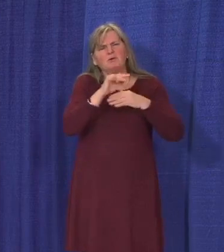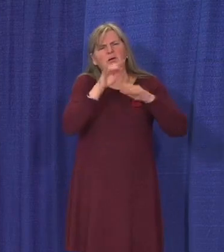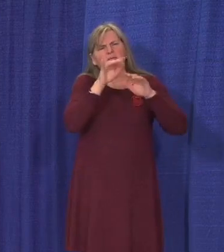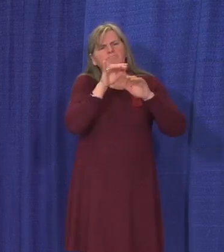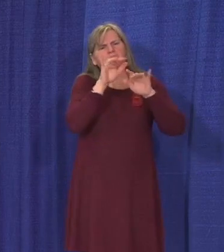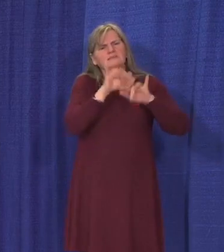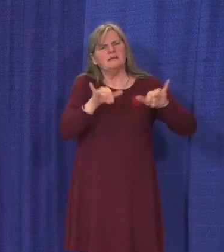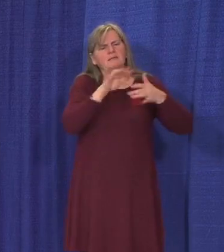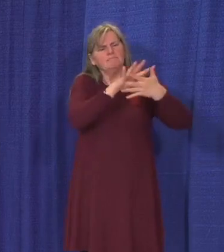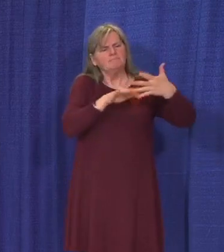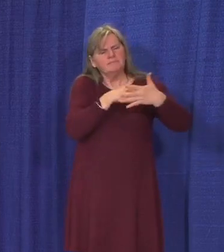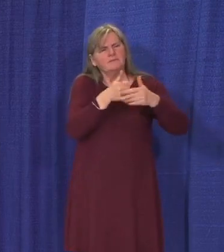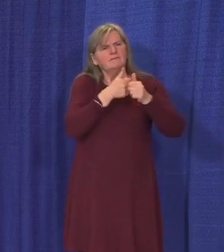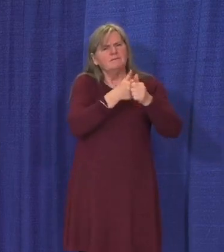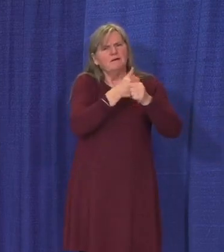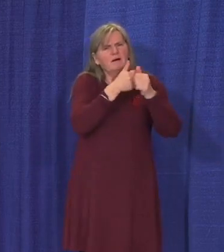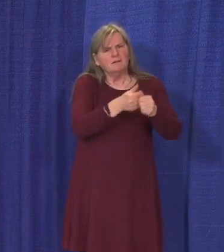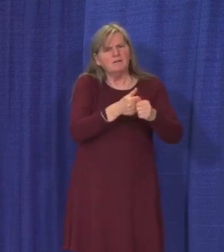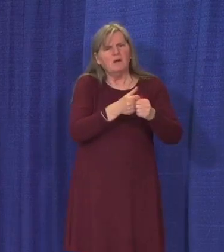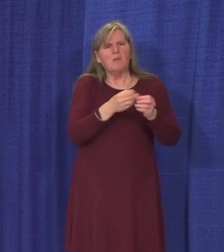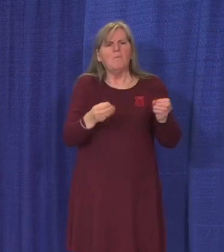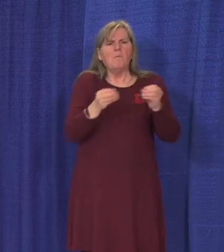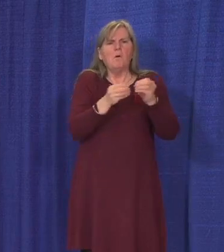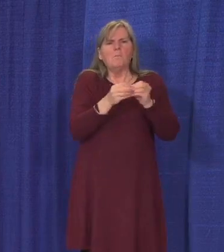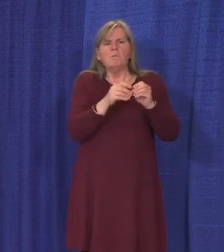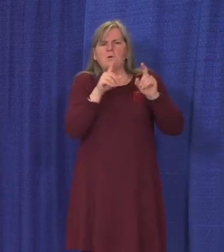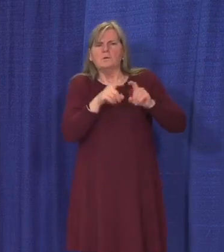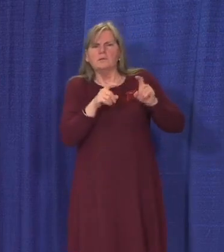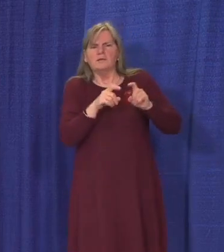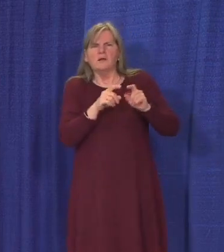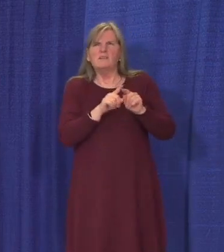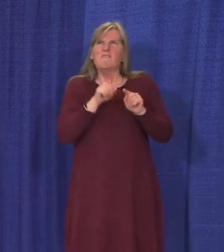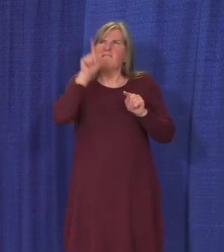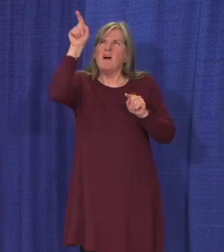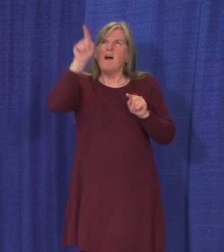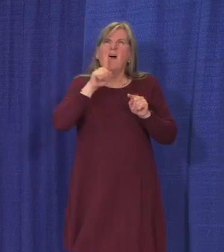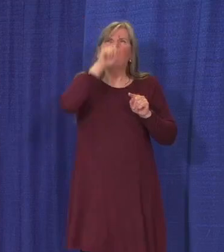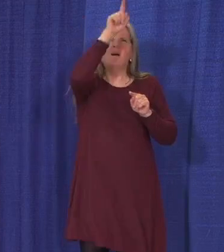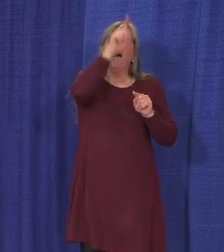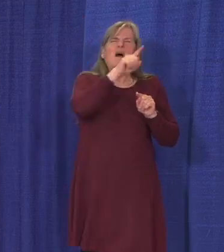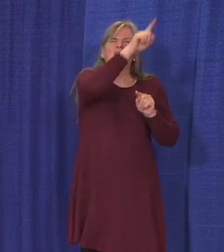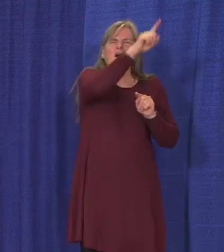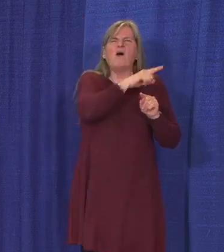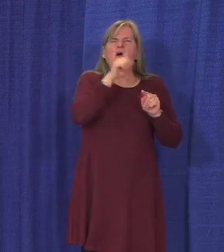travelling. We hope we can use this point-of-care testing to